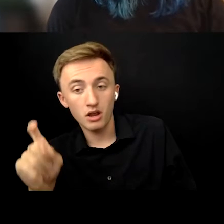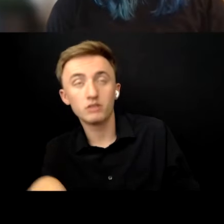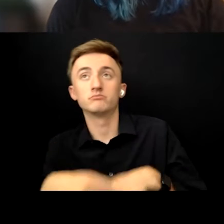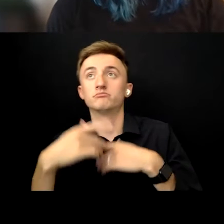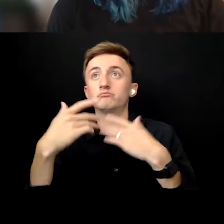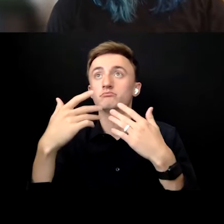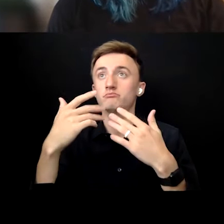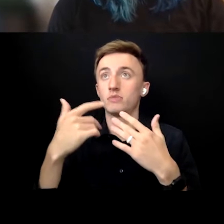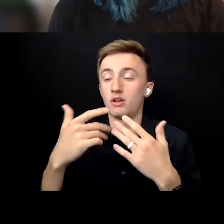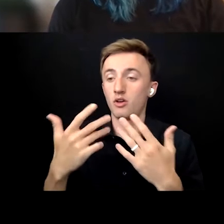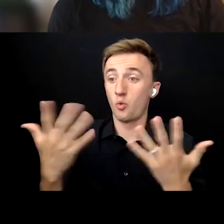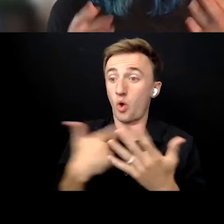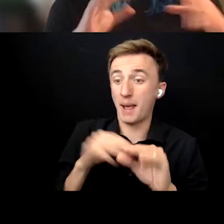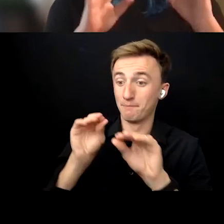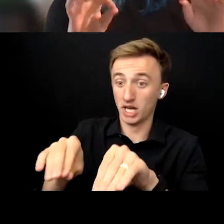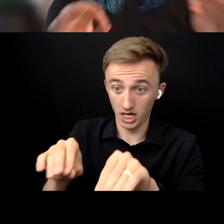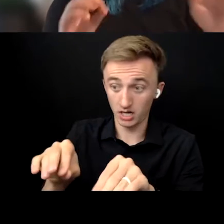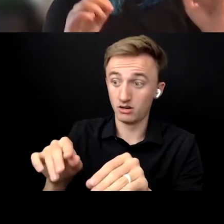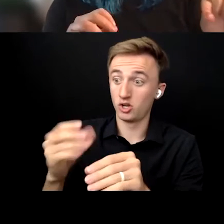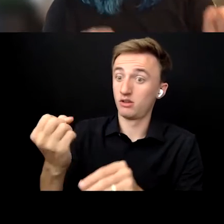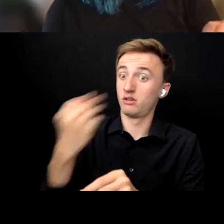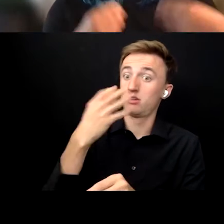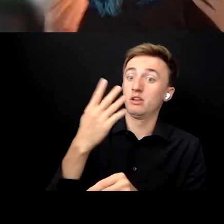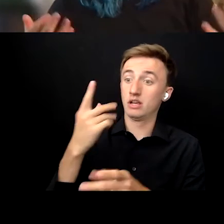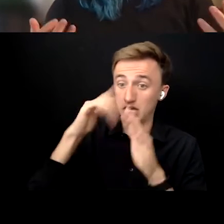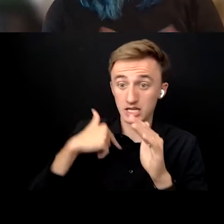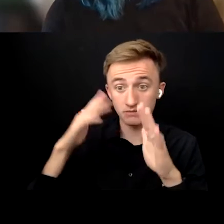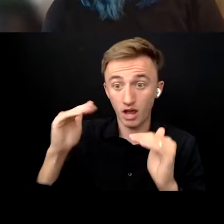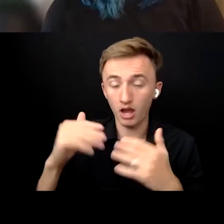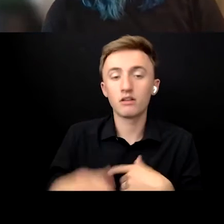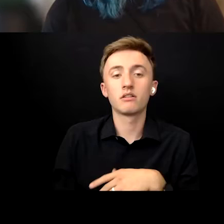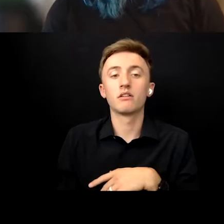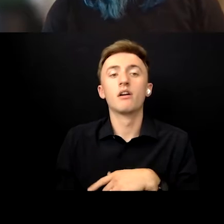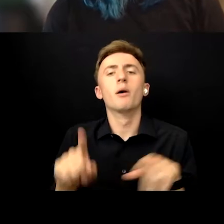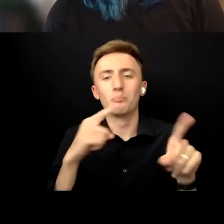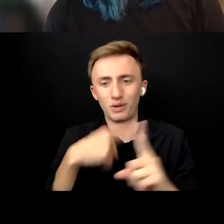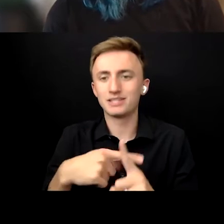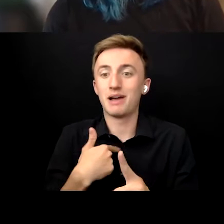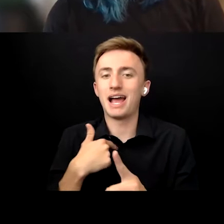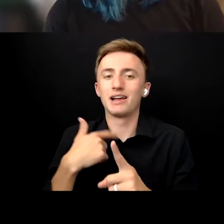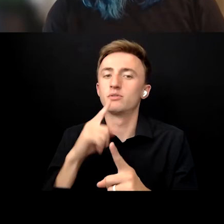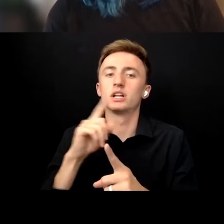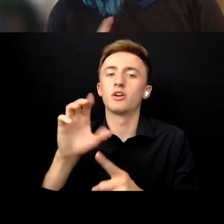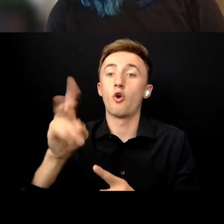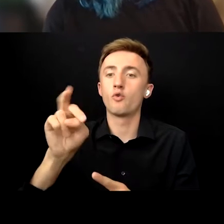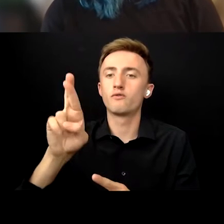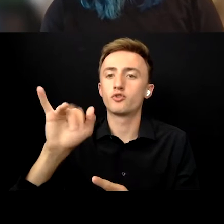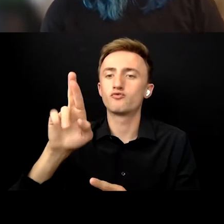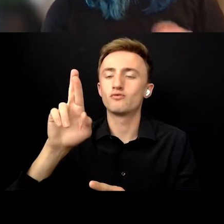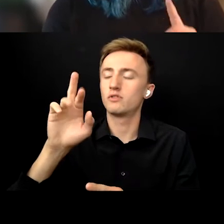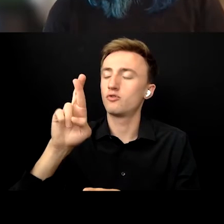expect out of it? Or am I overriding meaningful content with aria-label. I've a future slide that